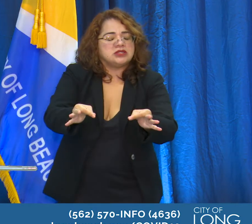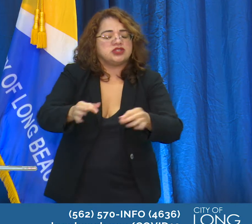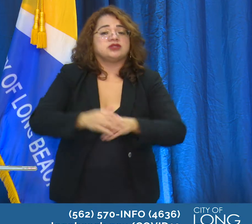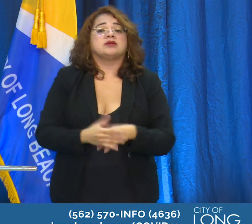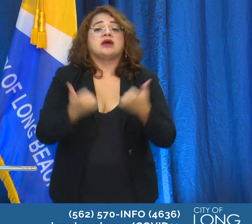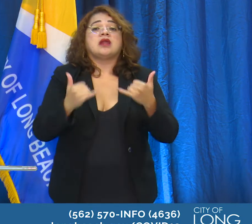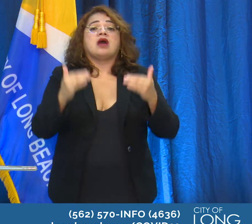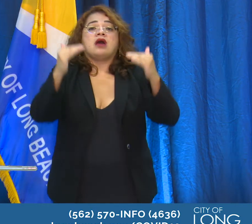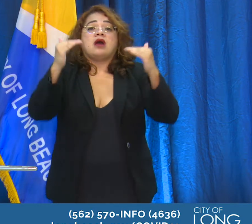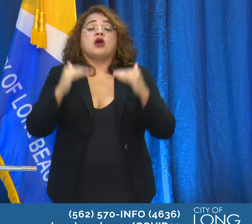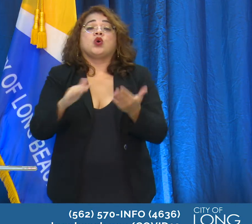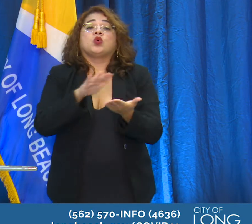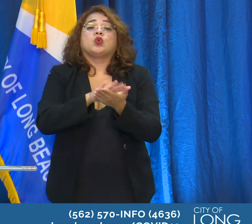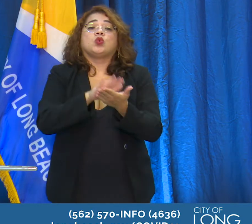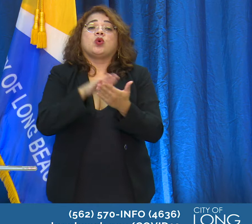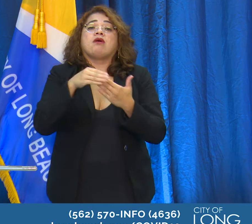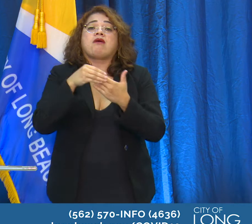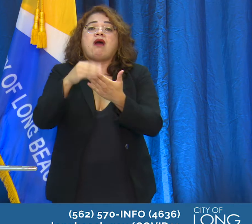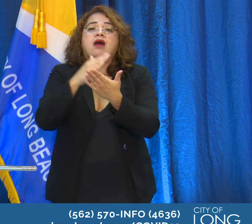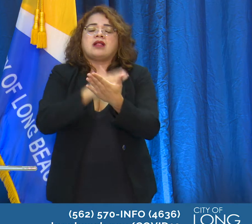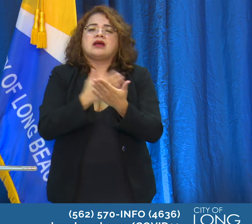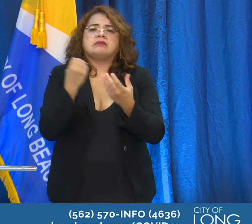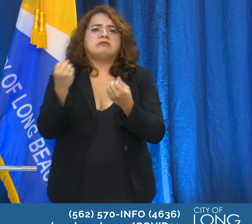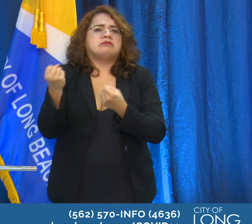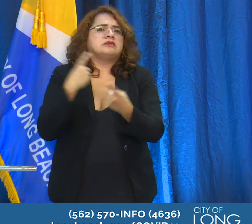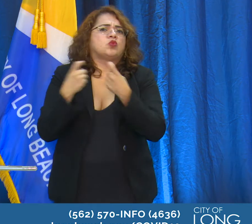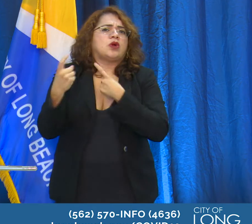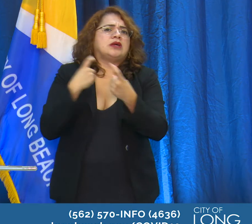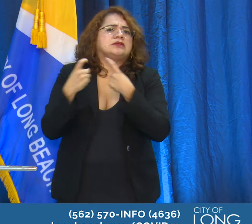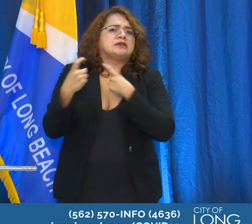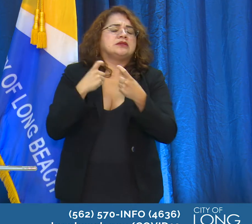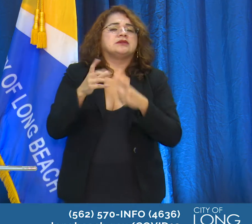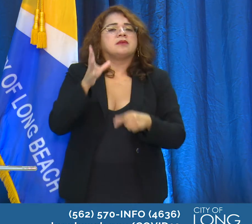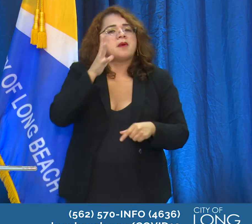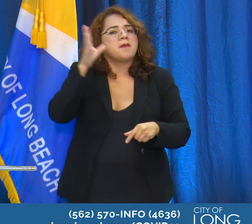We've received a lot of questions about school reopening so a lot of parents reaching out,